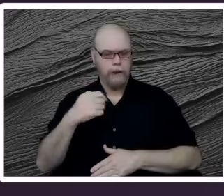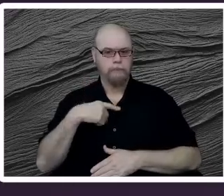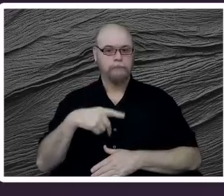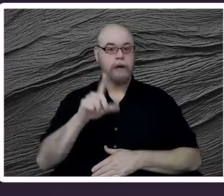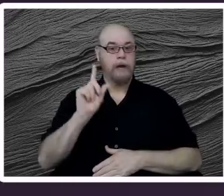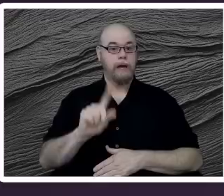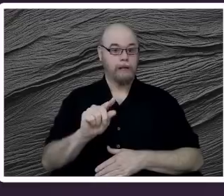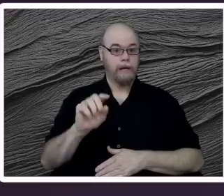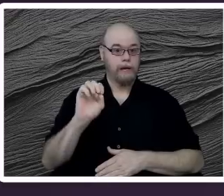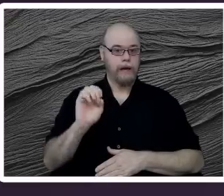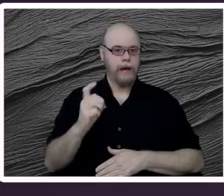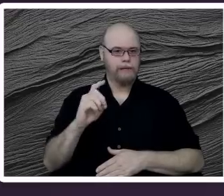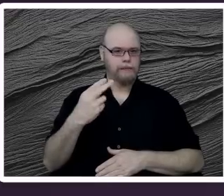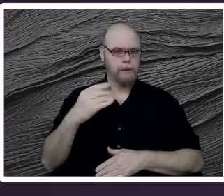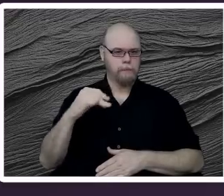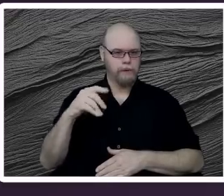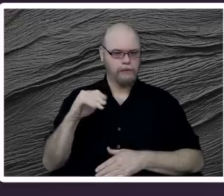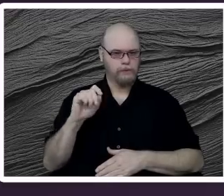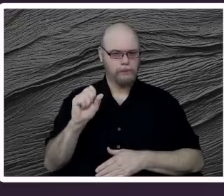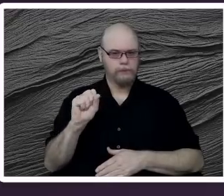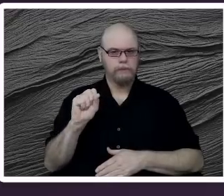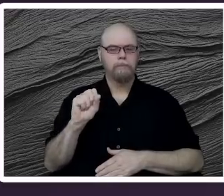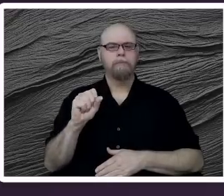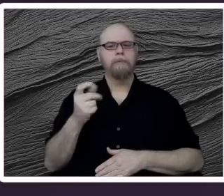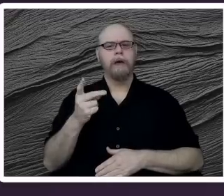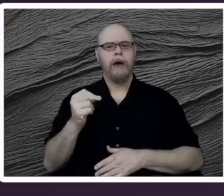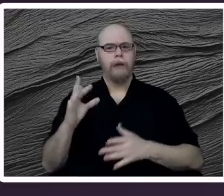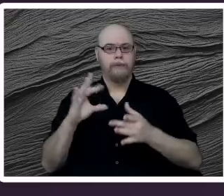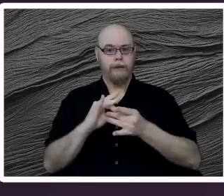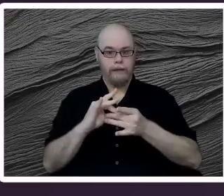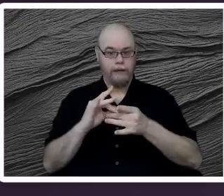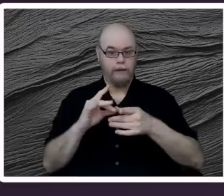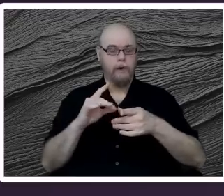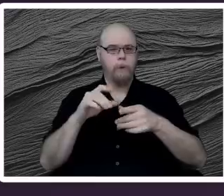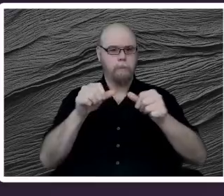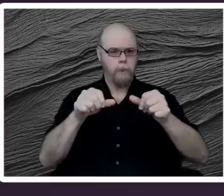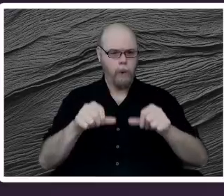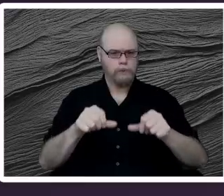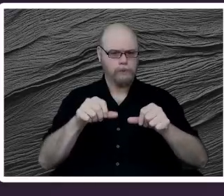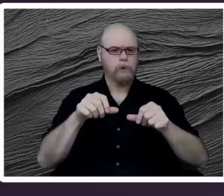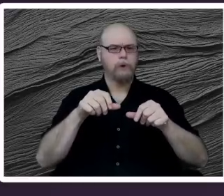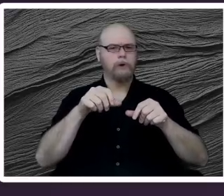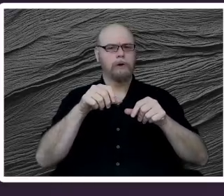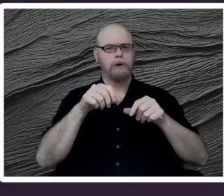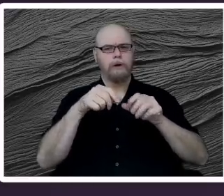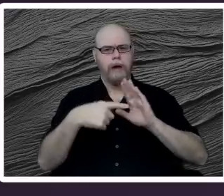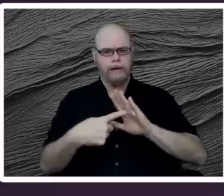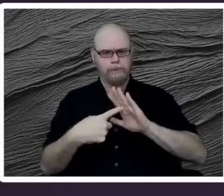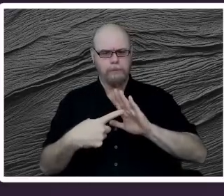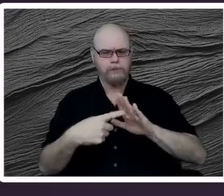then Poster Exhibitions, you can see all of the various poster exhibitions that are available to